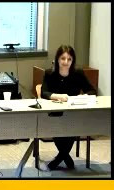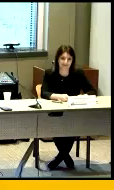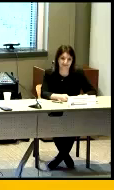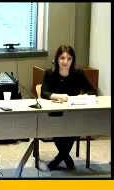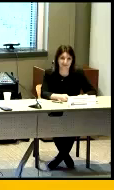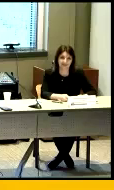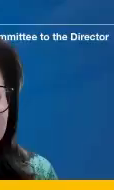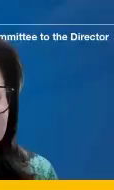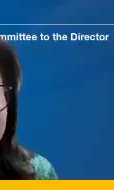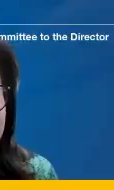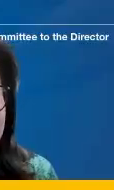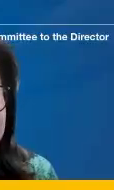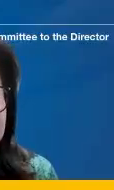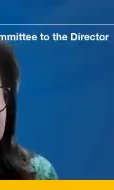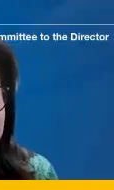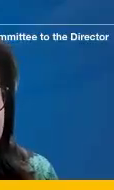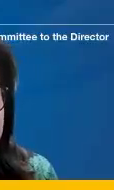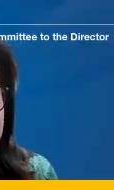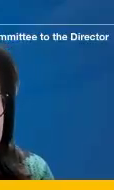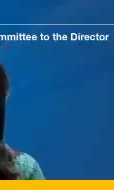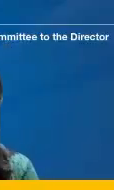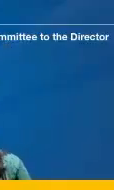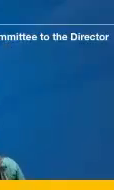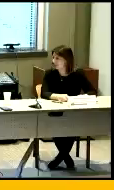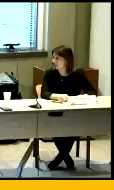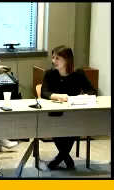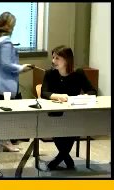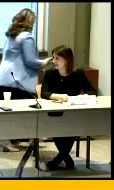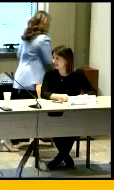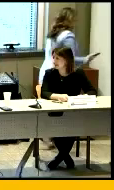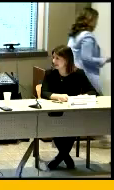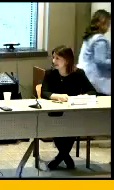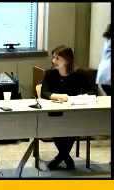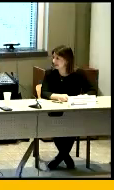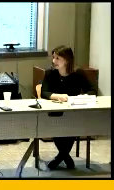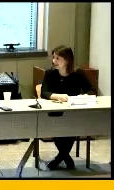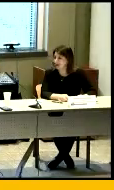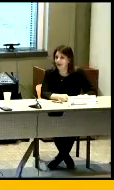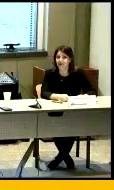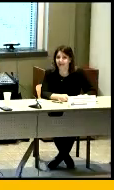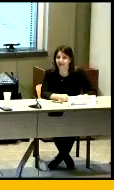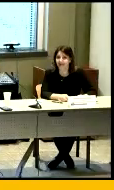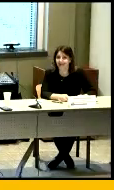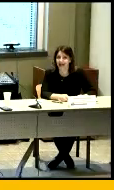Thanks for being here, Monica. Thank you. And then, I think Josh is on. I don't see him on the screen.